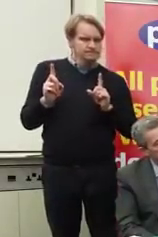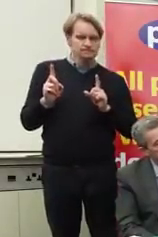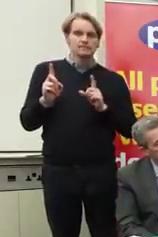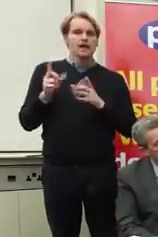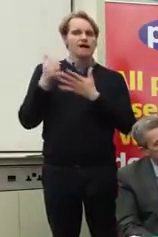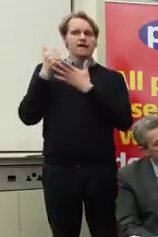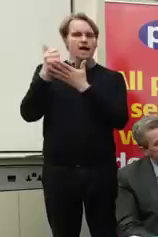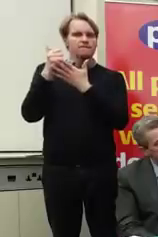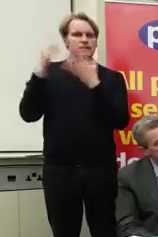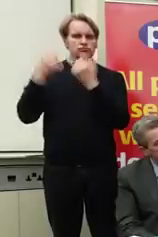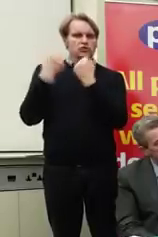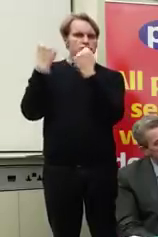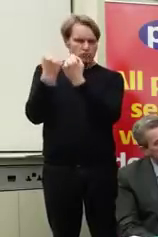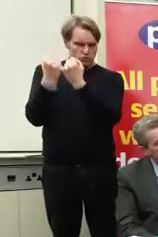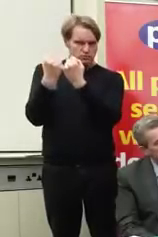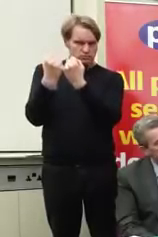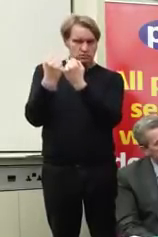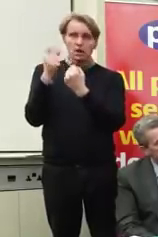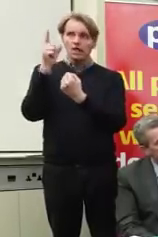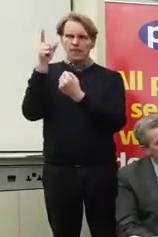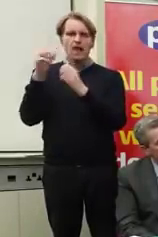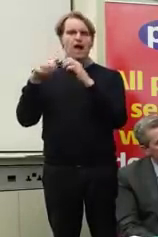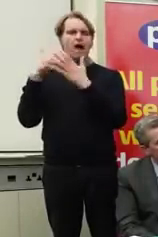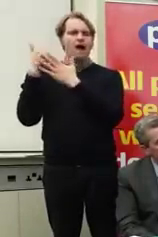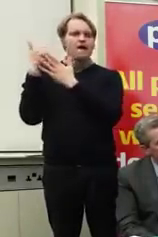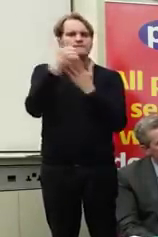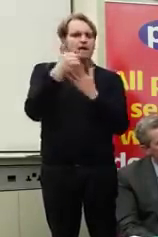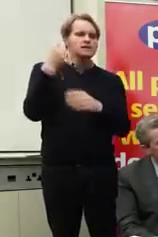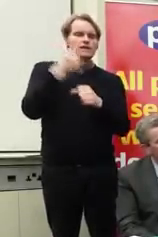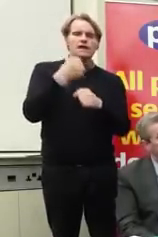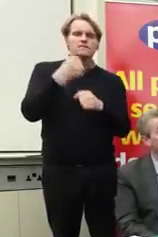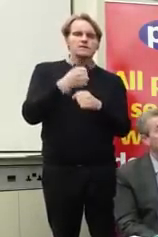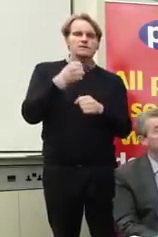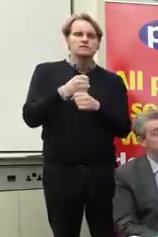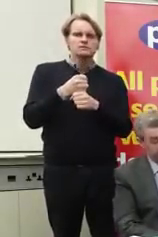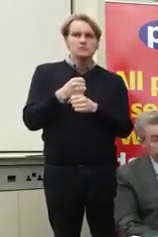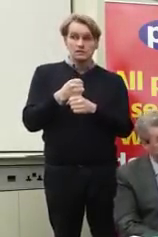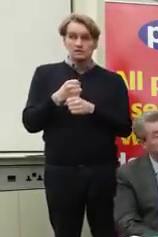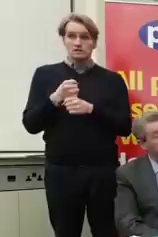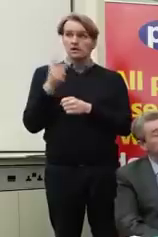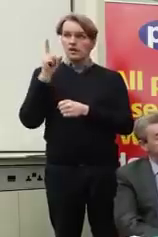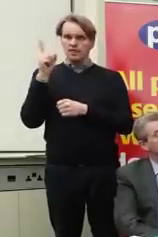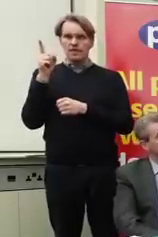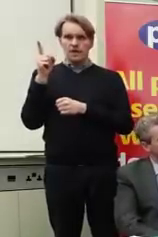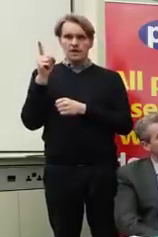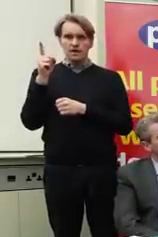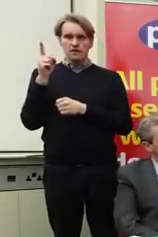groups that took place advising the government on tax reliefs were the auditors of the accountants advising the very companies who were claiming those